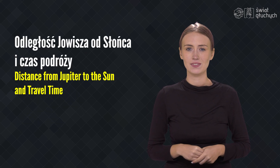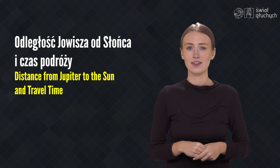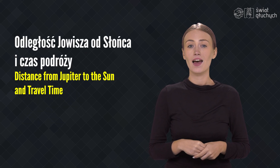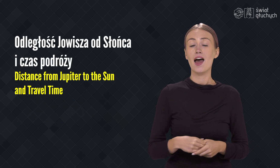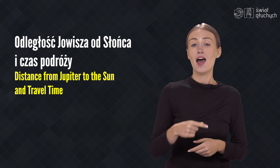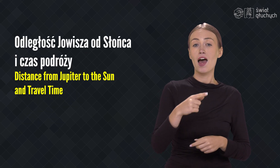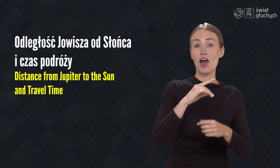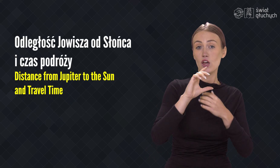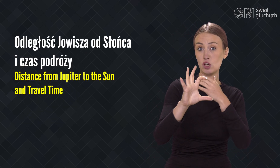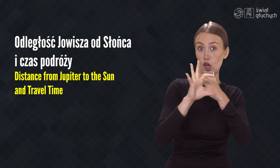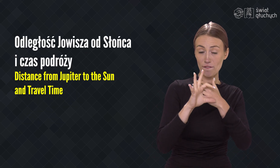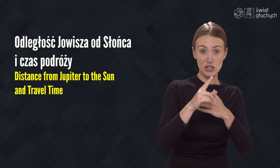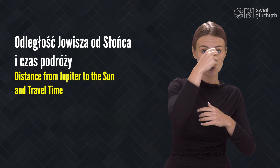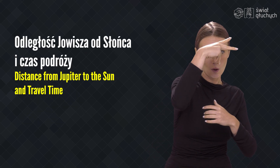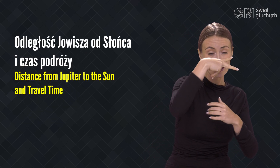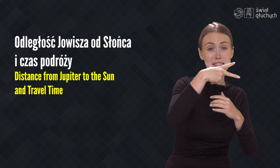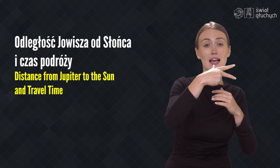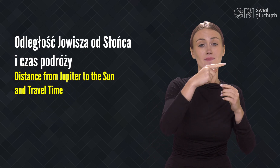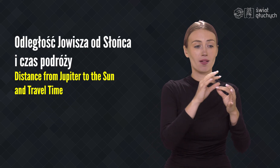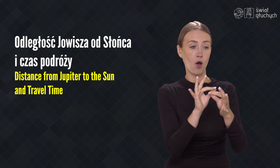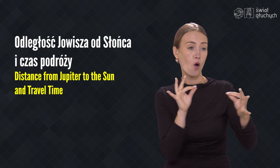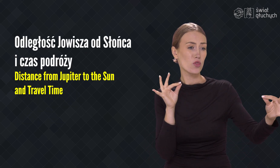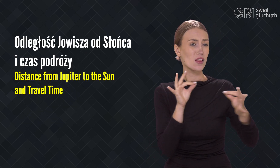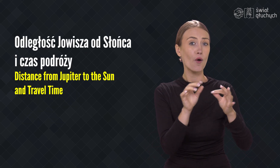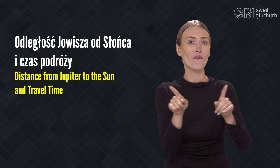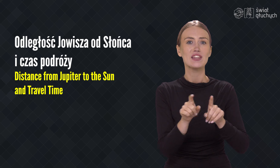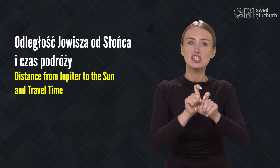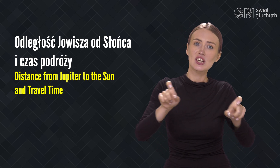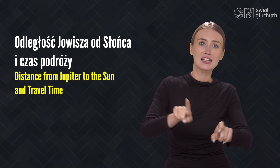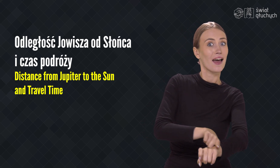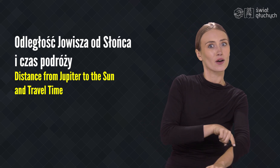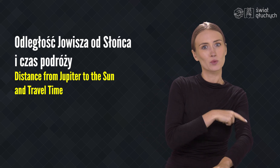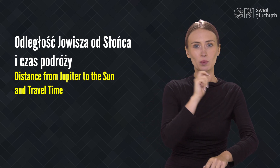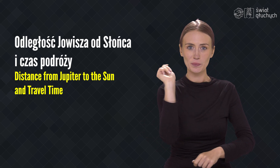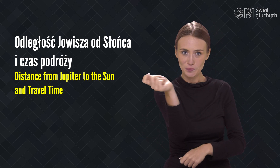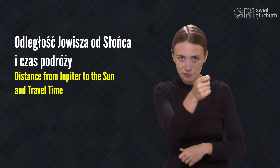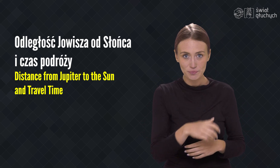Jupiter's distance from the Sun and travel time